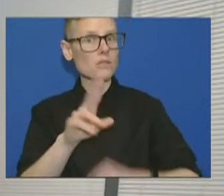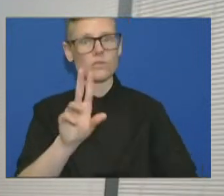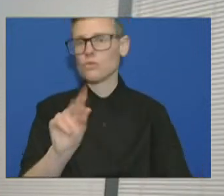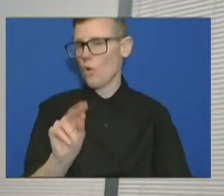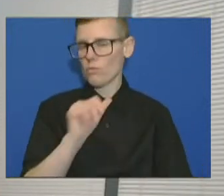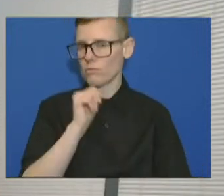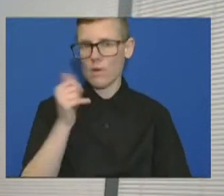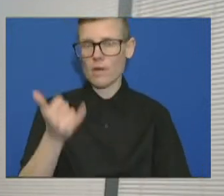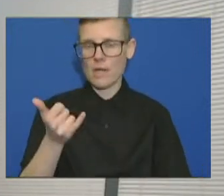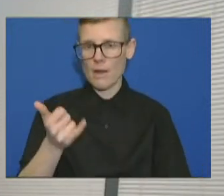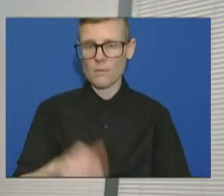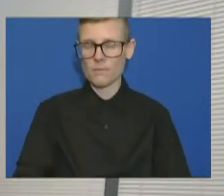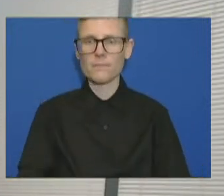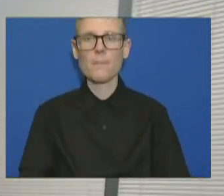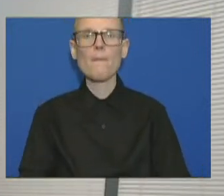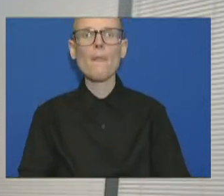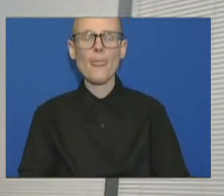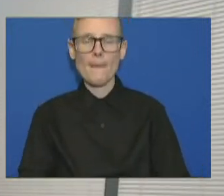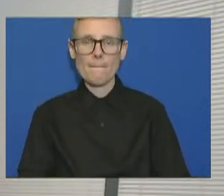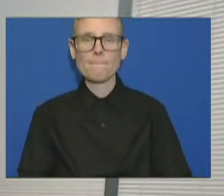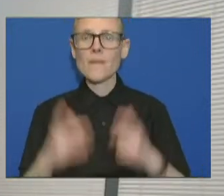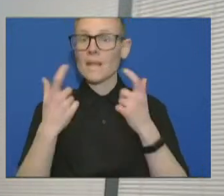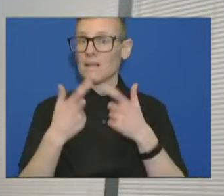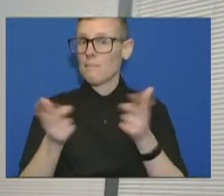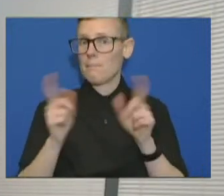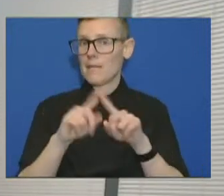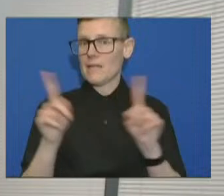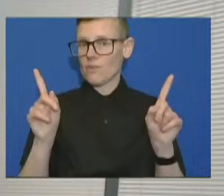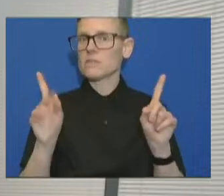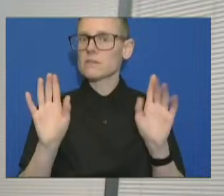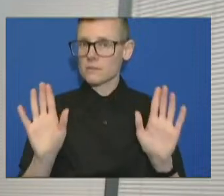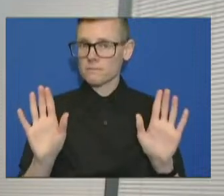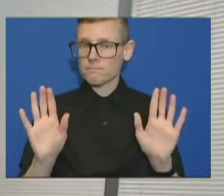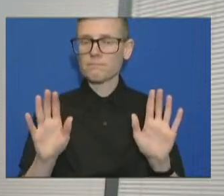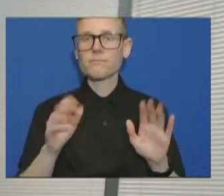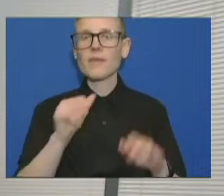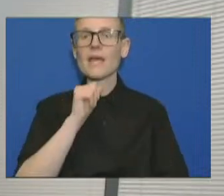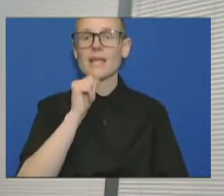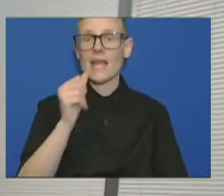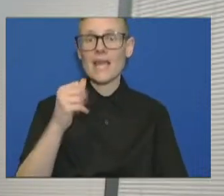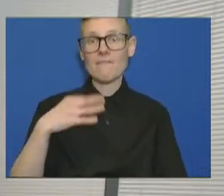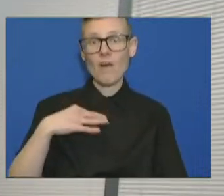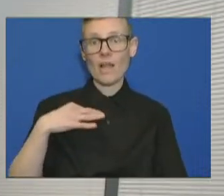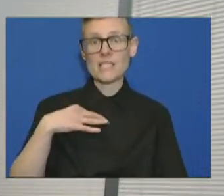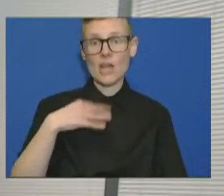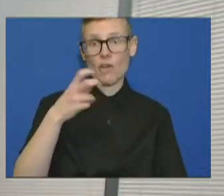cuts? Yes. People cuts? No, not